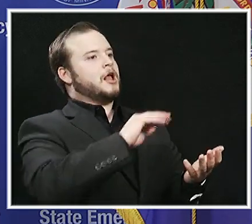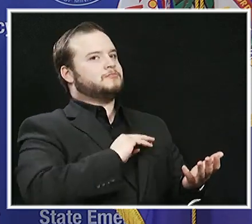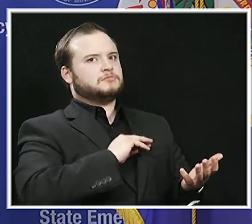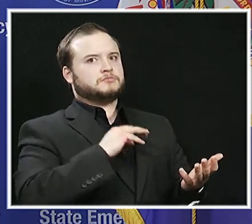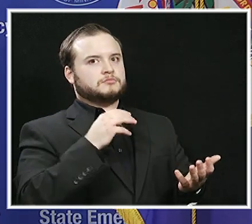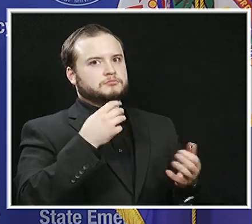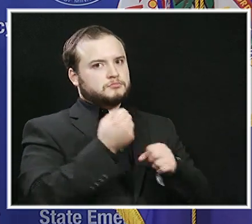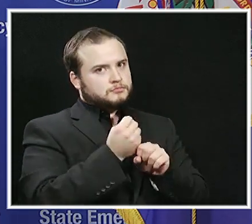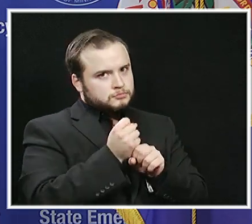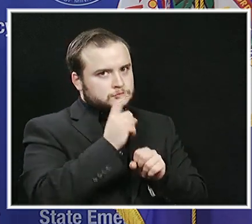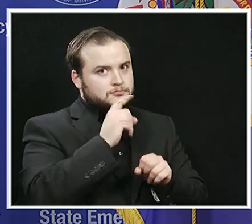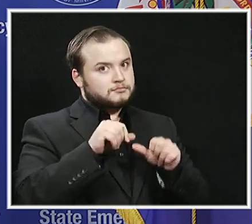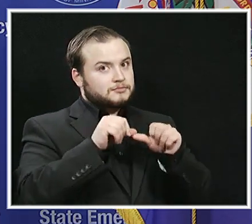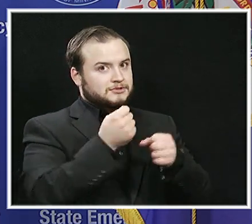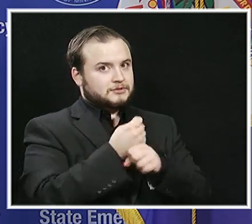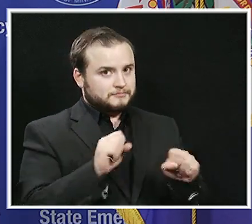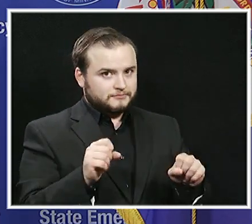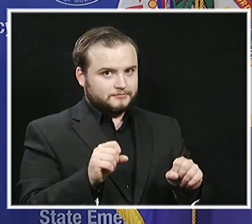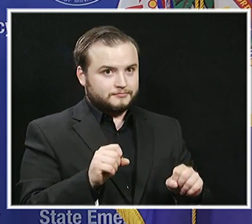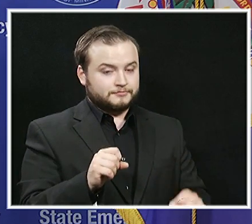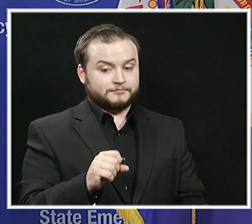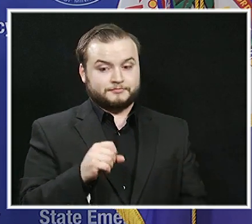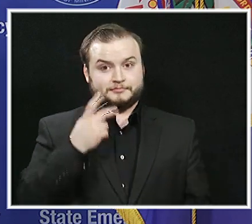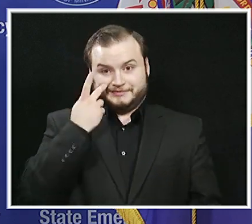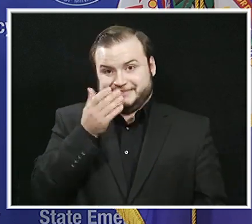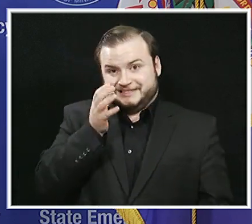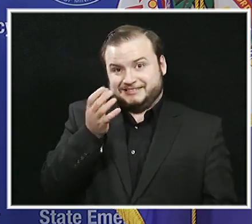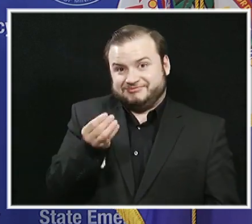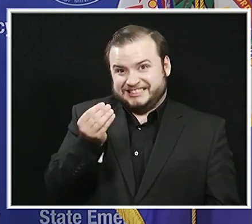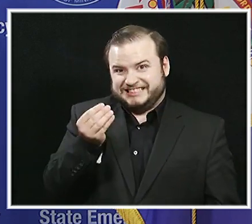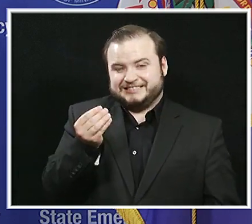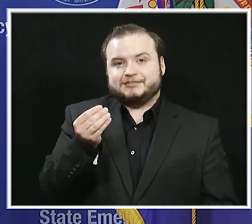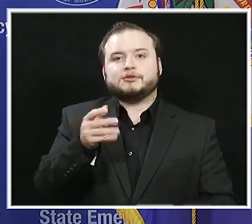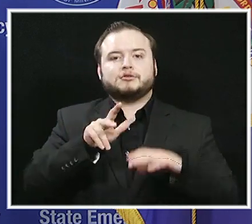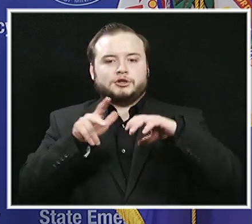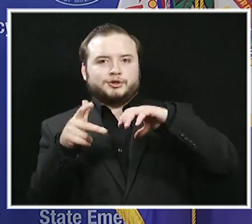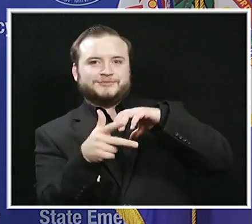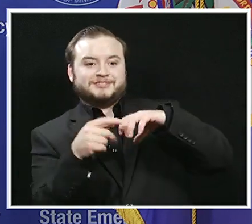customer today is with a thought of how is this going to be done in a safe manner.